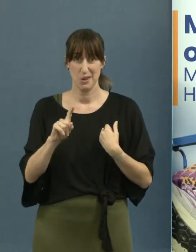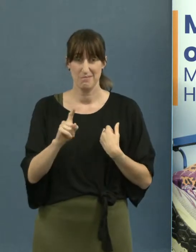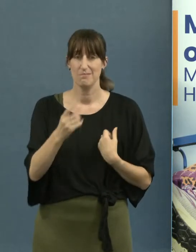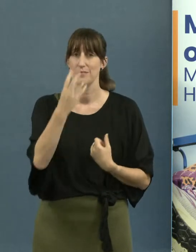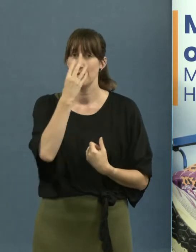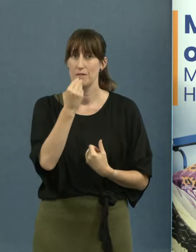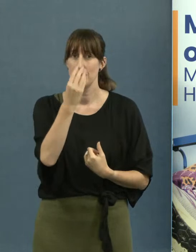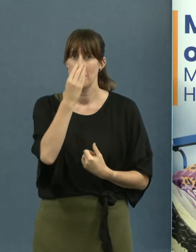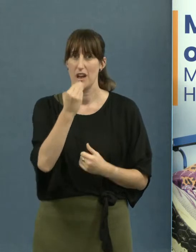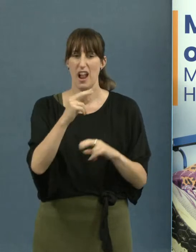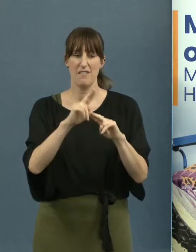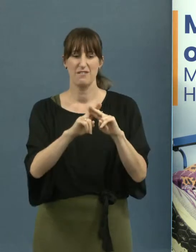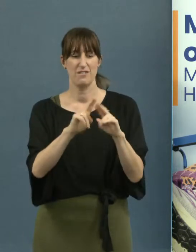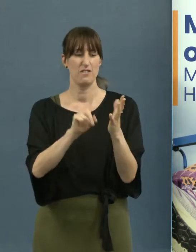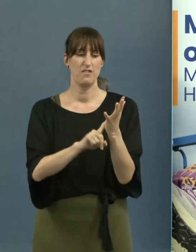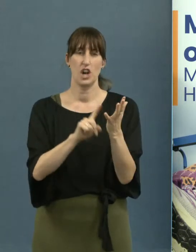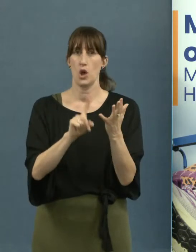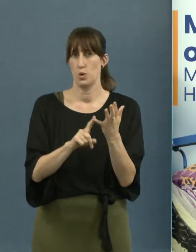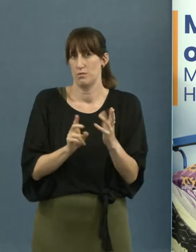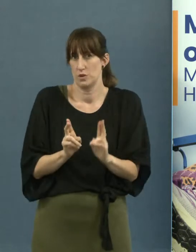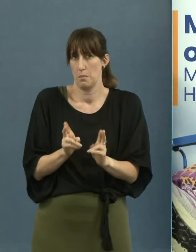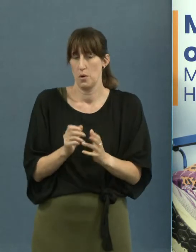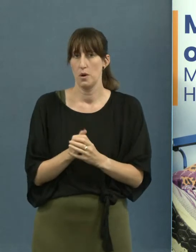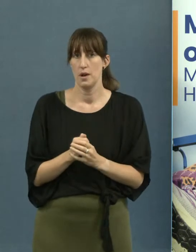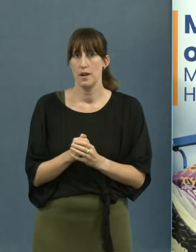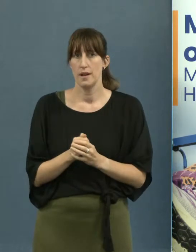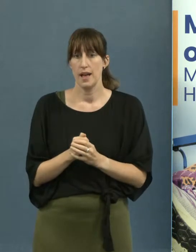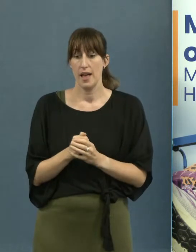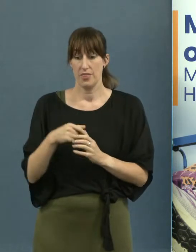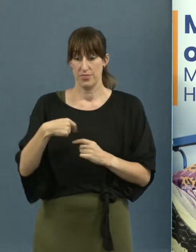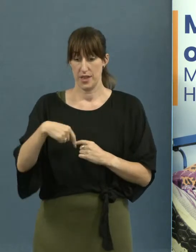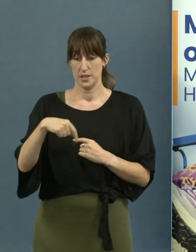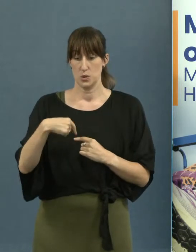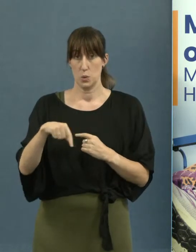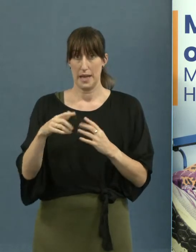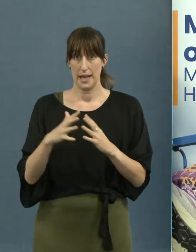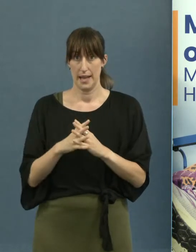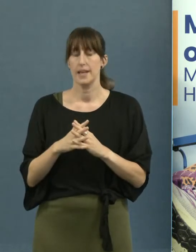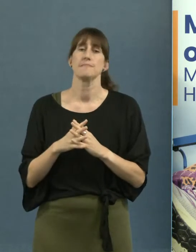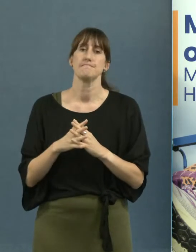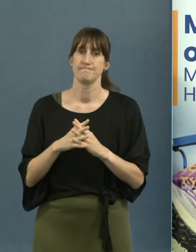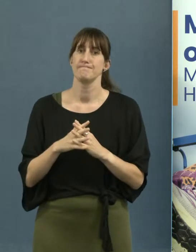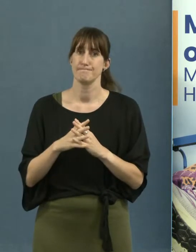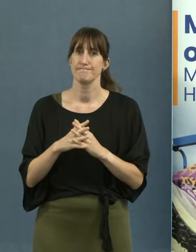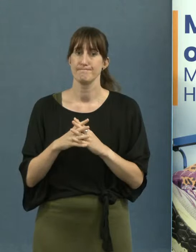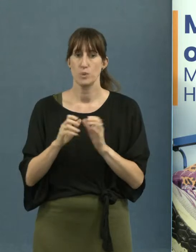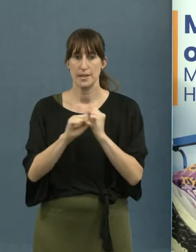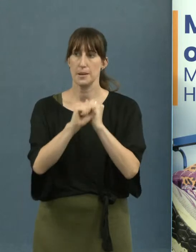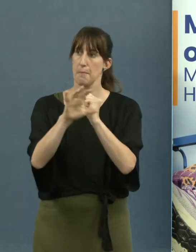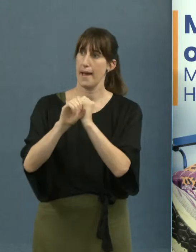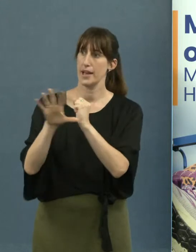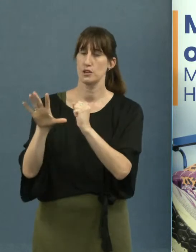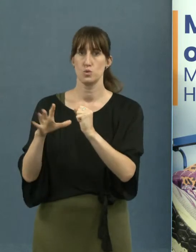and as Dr Bourne said, the flu campaign kicks off at the end of this week and it's really